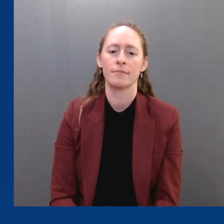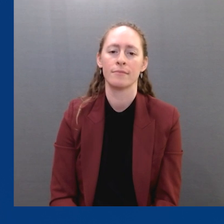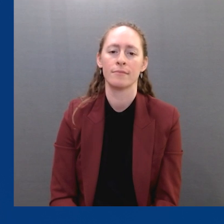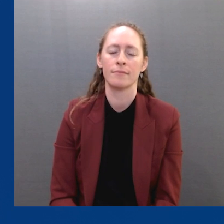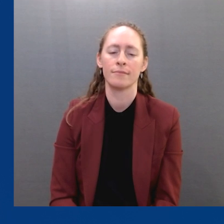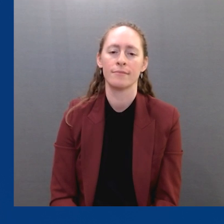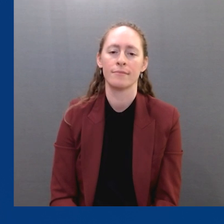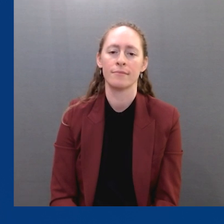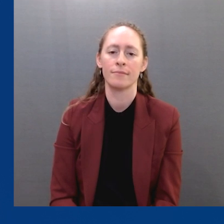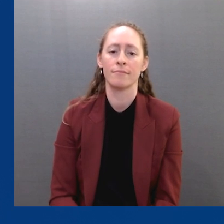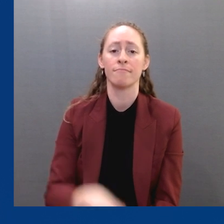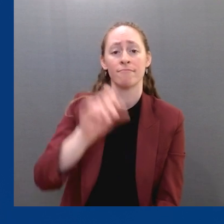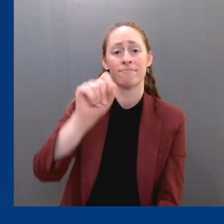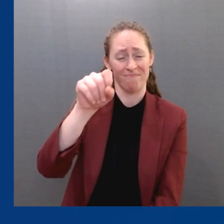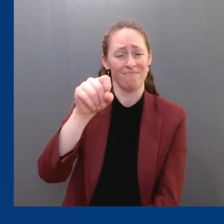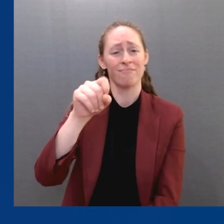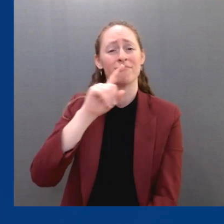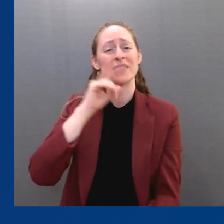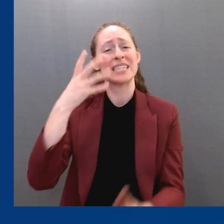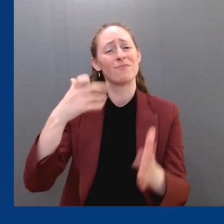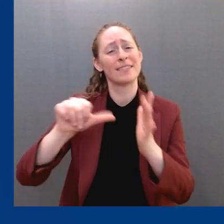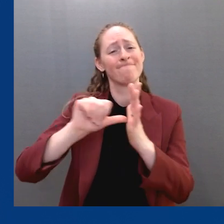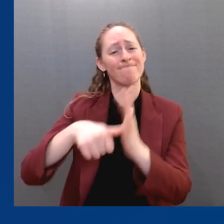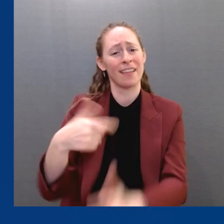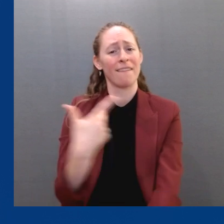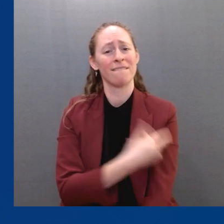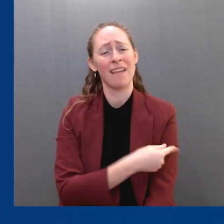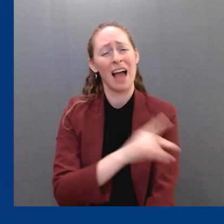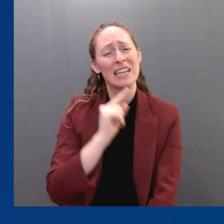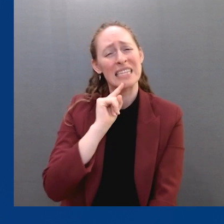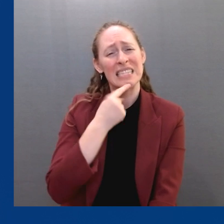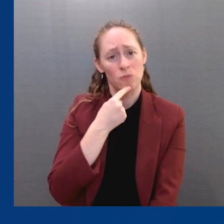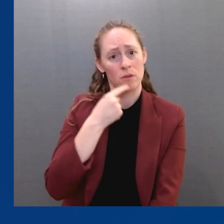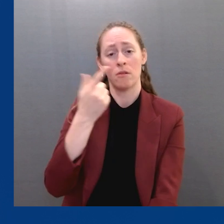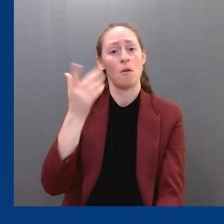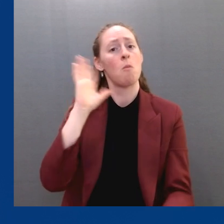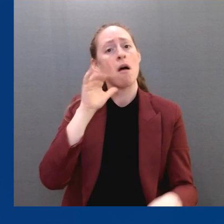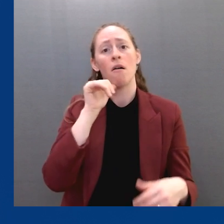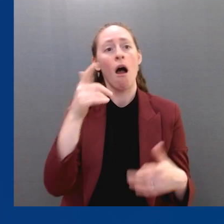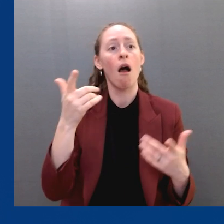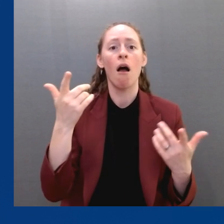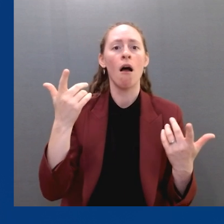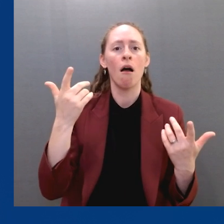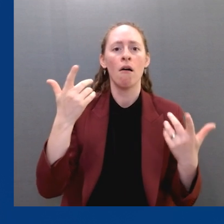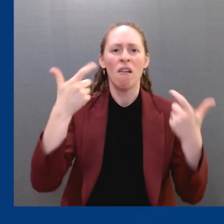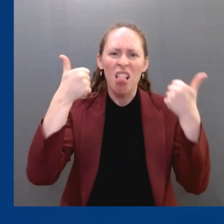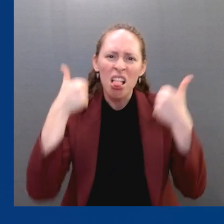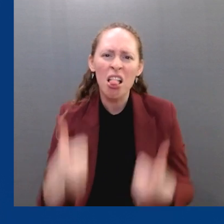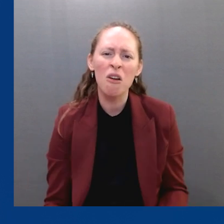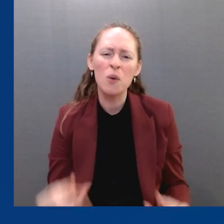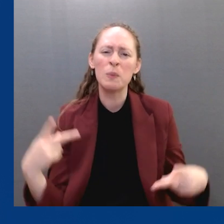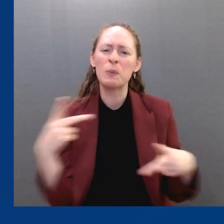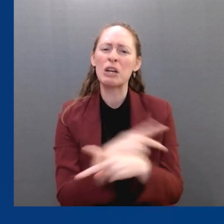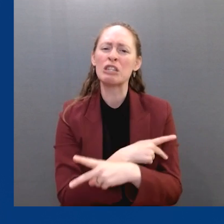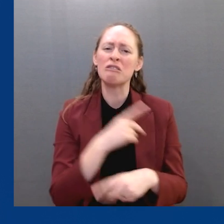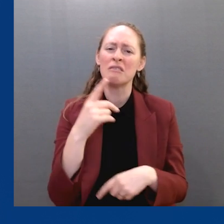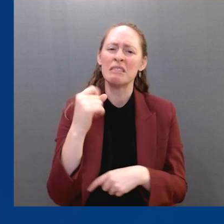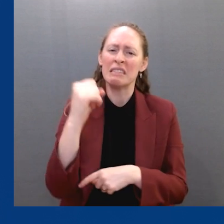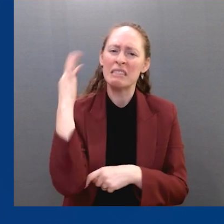So much of the motivation to get these is to protect yourself against severe infection and death. And secondly, we do know,